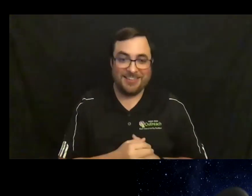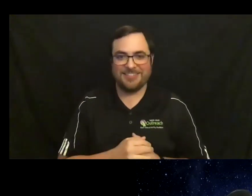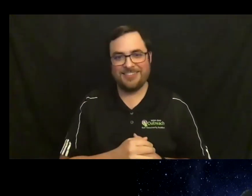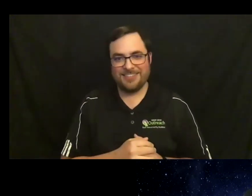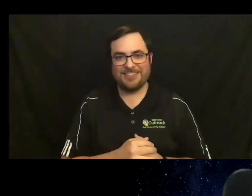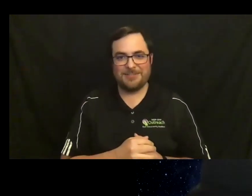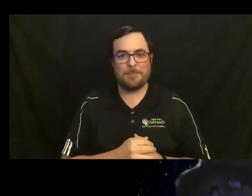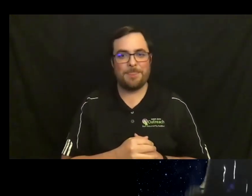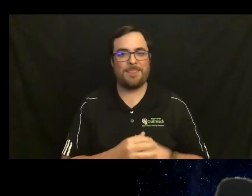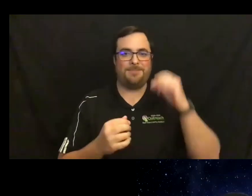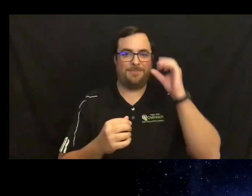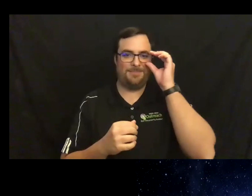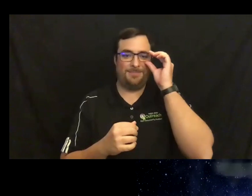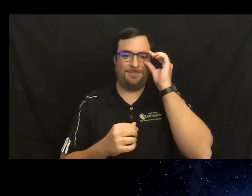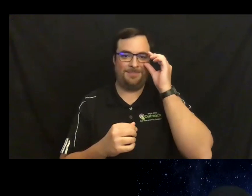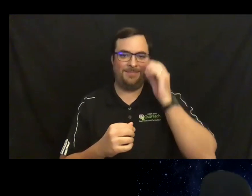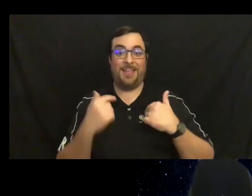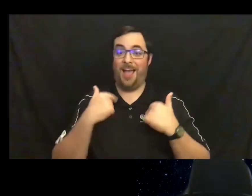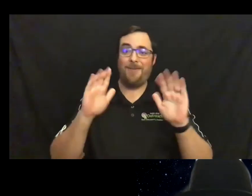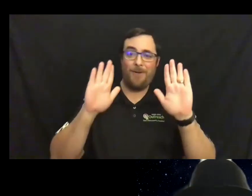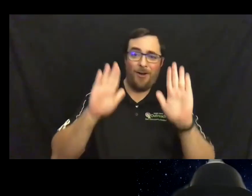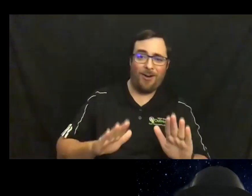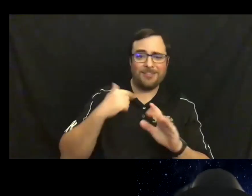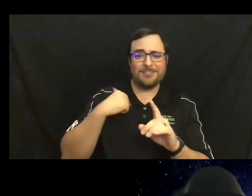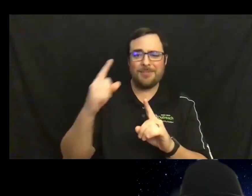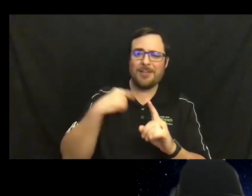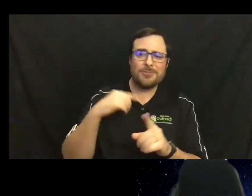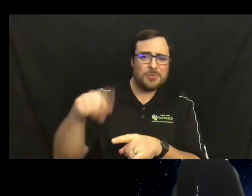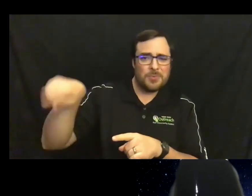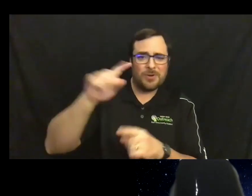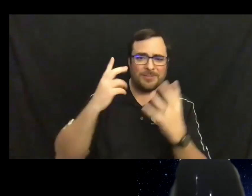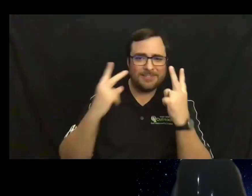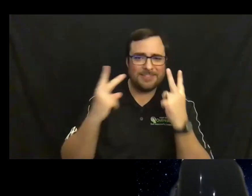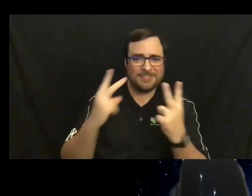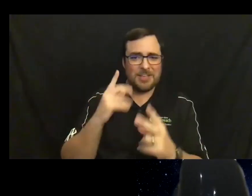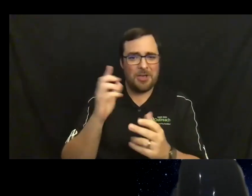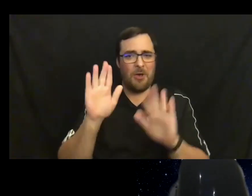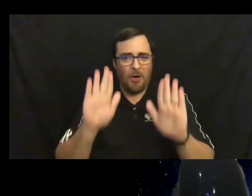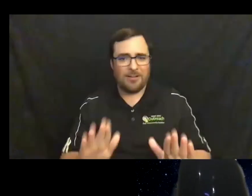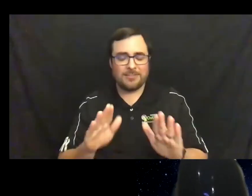I think your dance moves awesome too. Yeah. Wait, what was the last part you said?